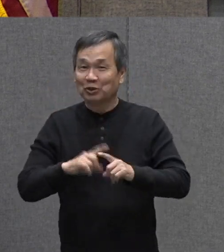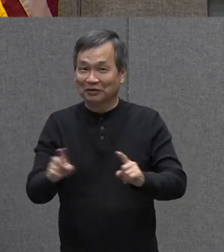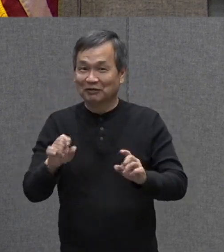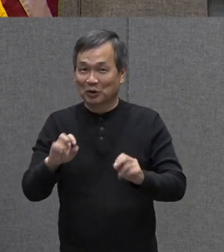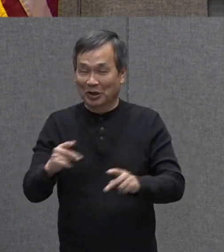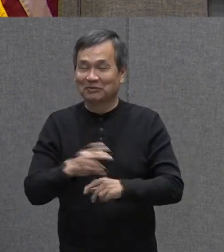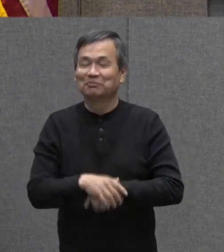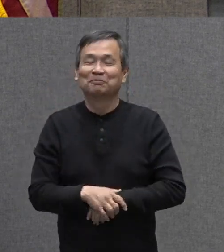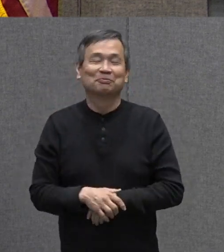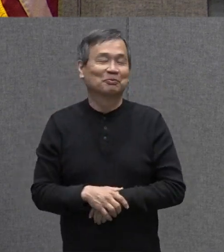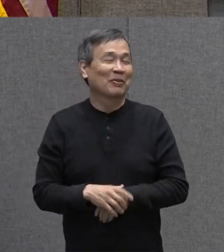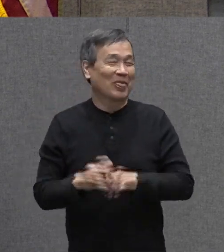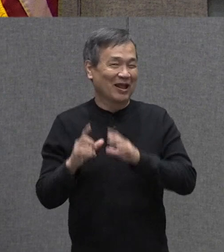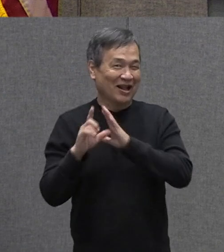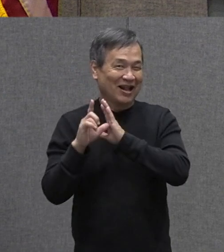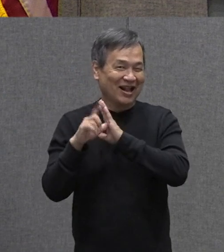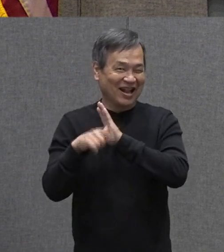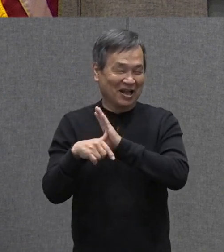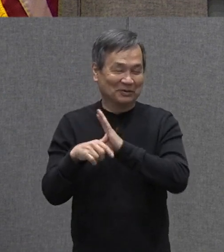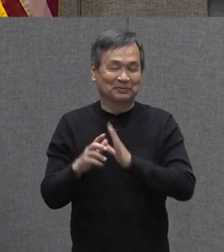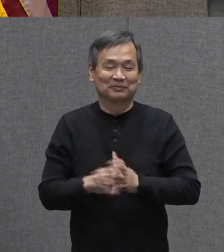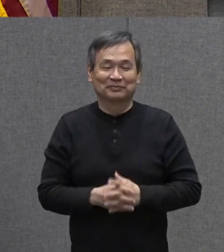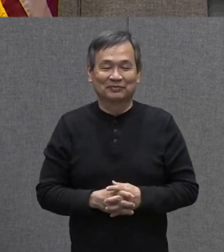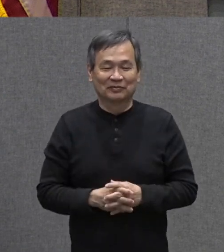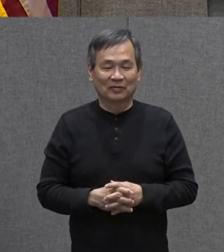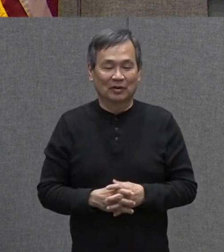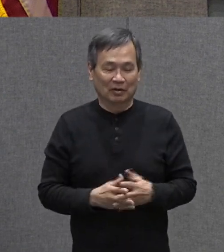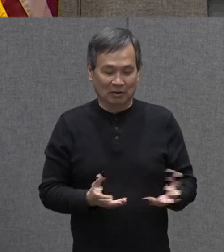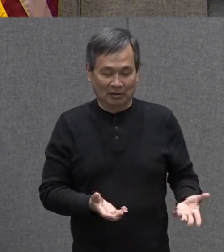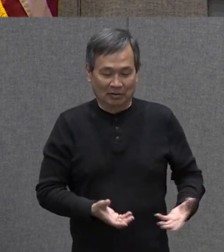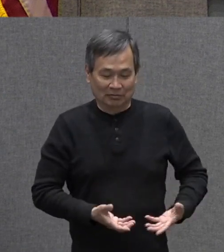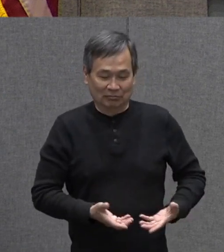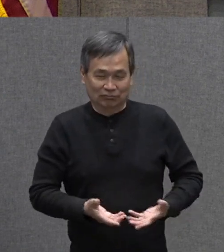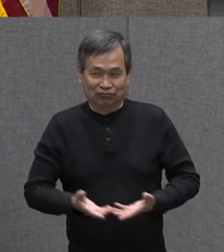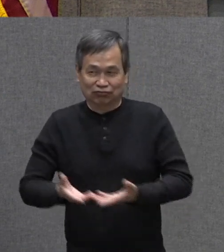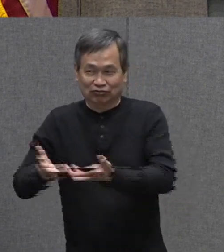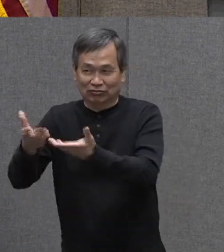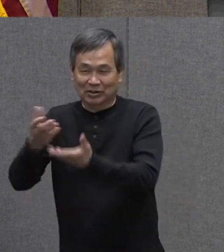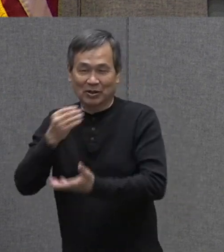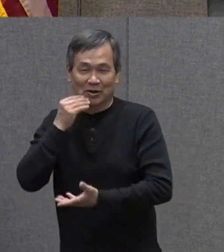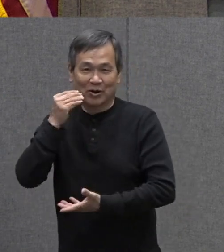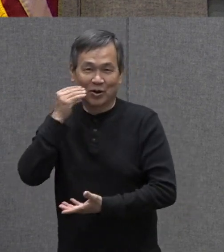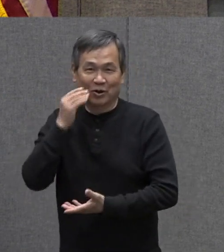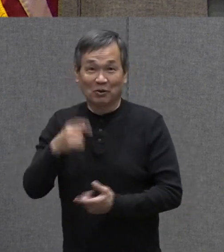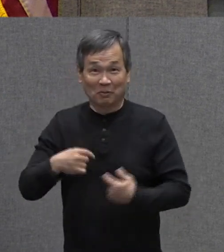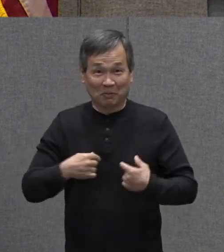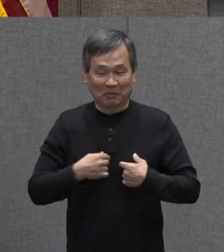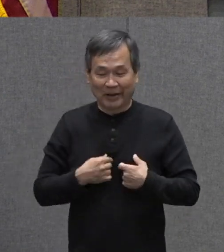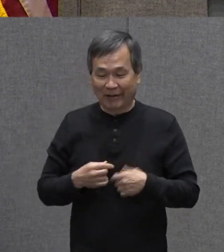Later on, when I get home, I'm going to cut up the fruits